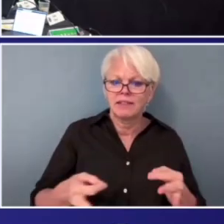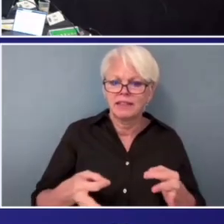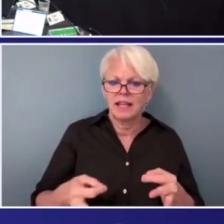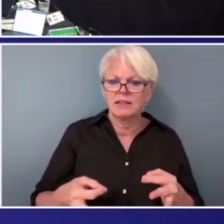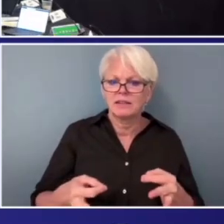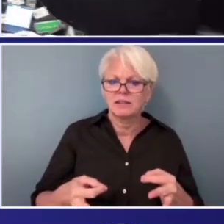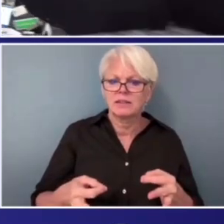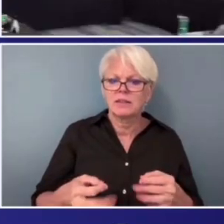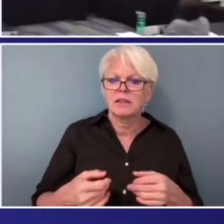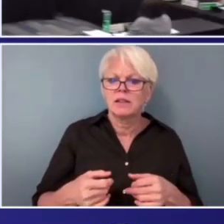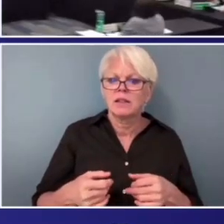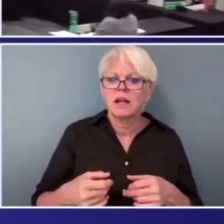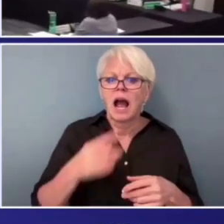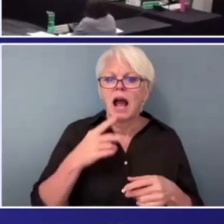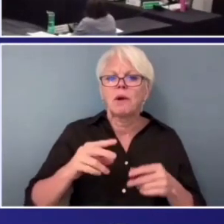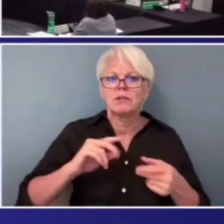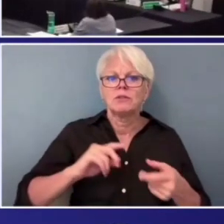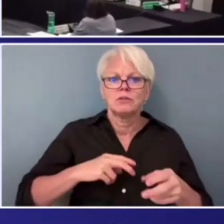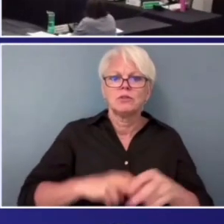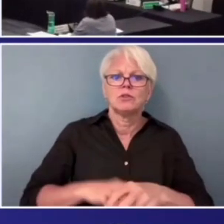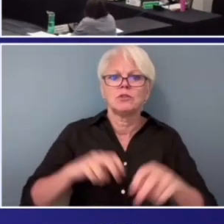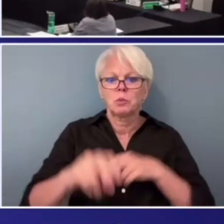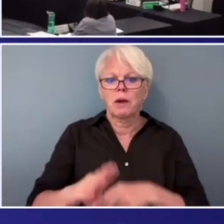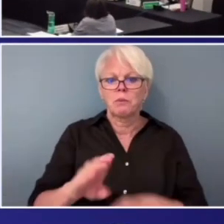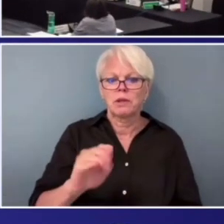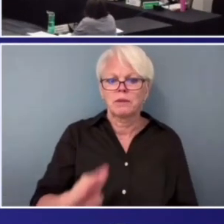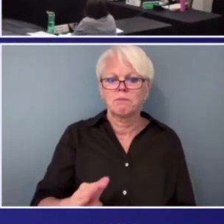my alternate. Just to let you guys know.